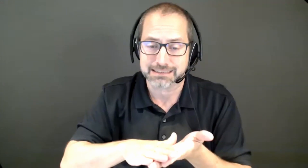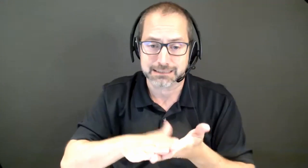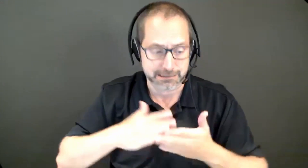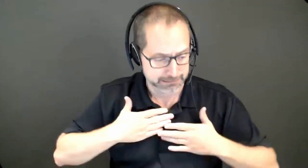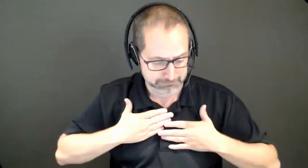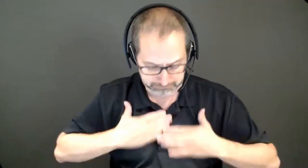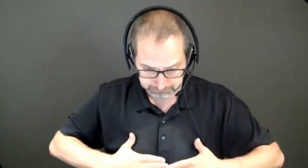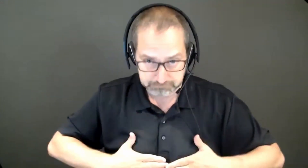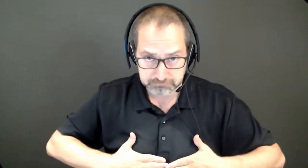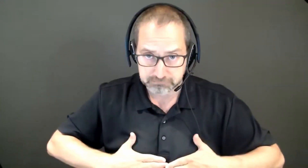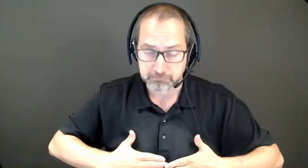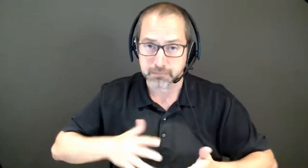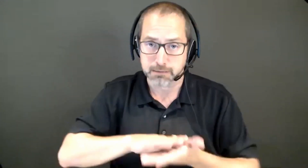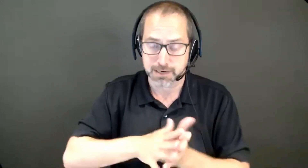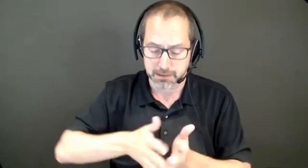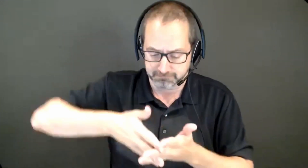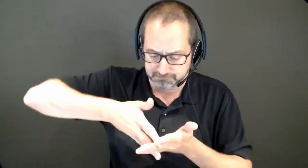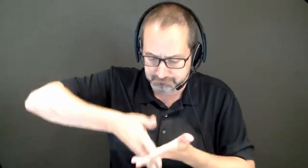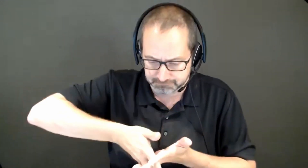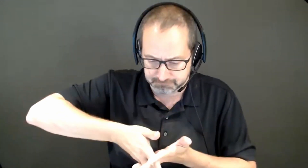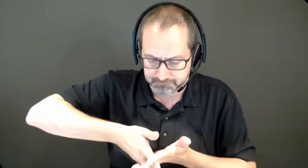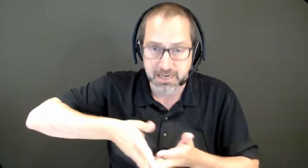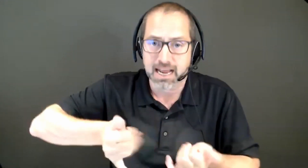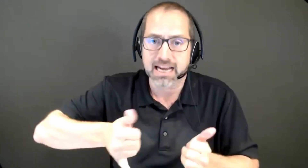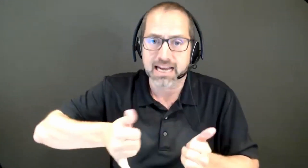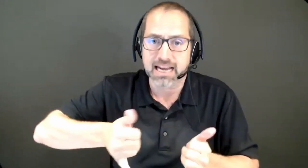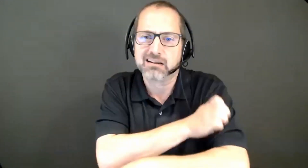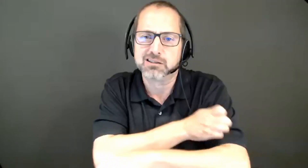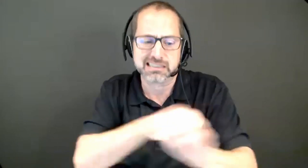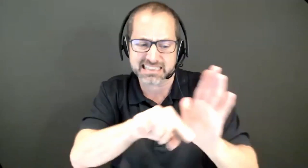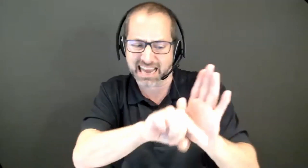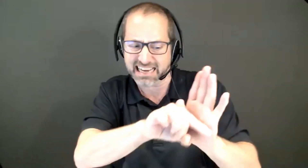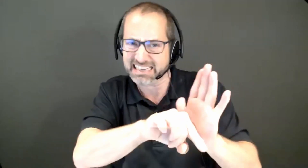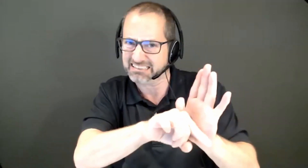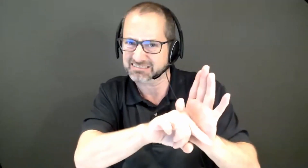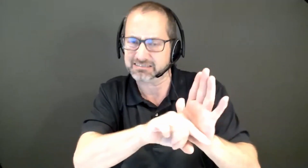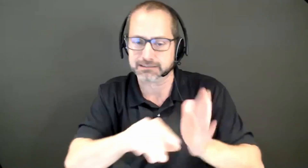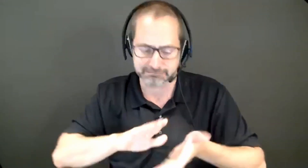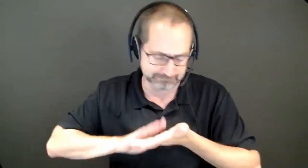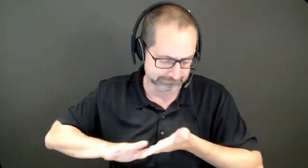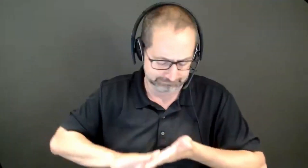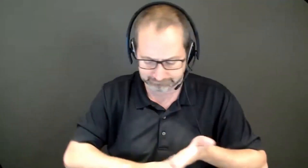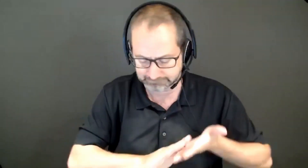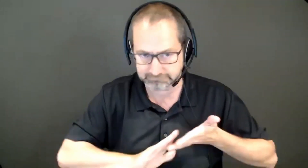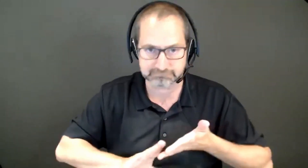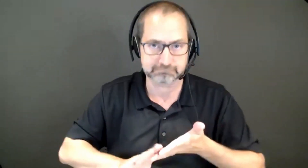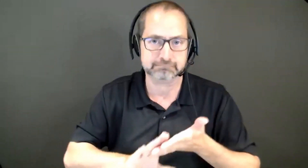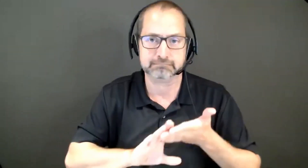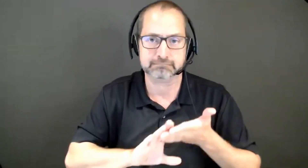ourselves, to take any negative energy and sort of get rid of it, but to bring in positive energy. So